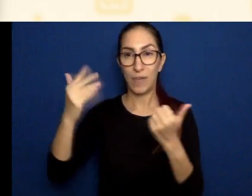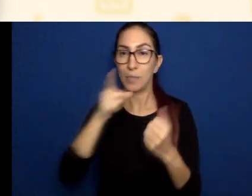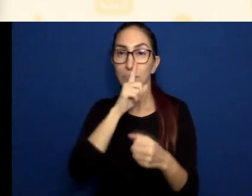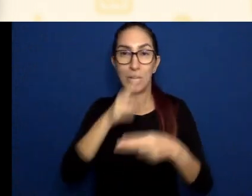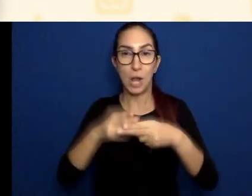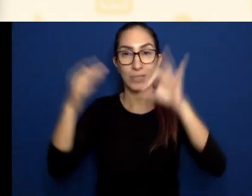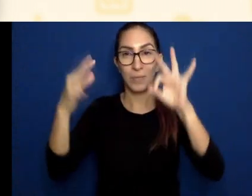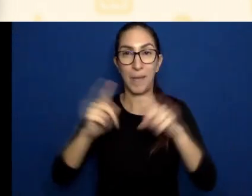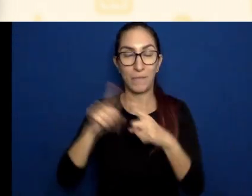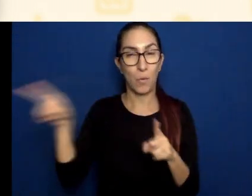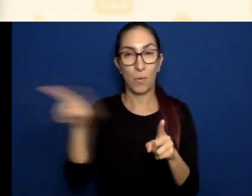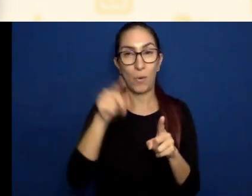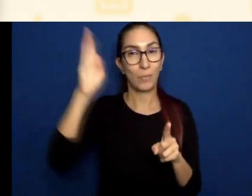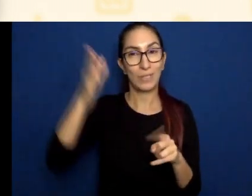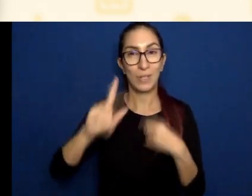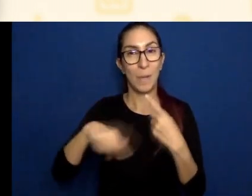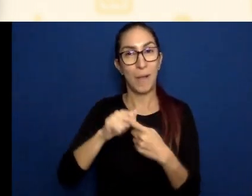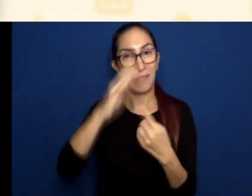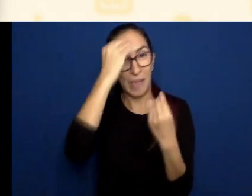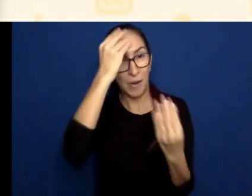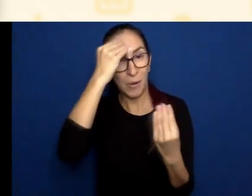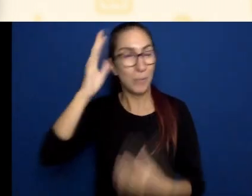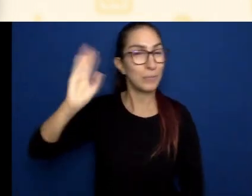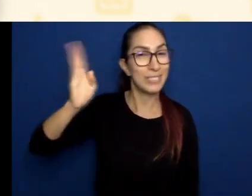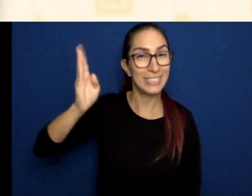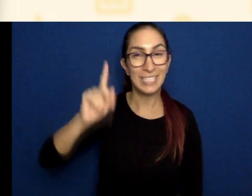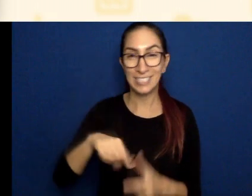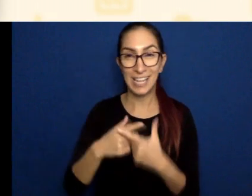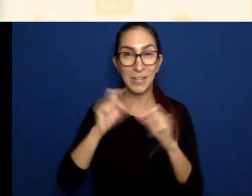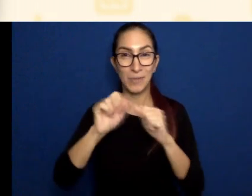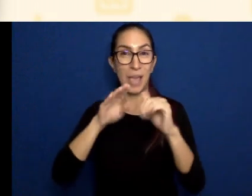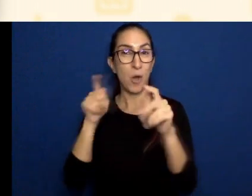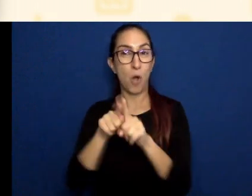and you can enter to win a T-shirt while you are there.